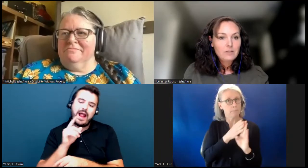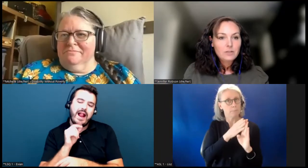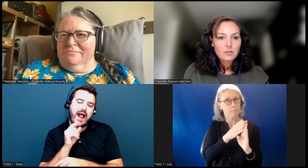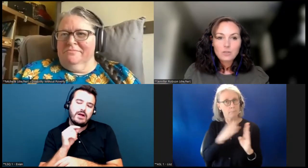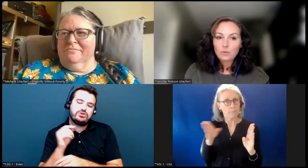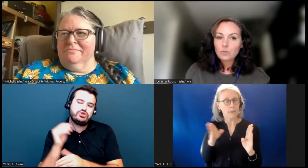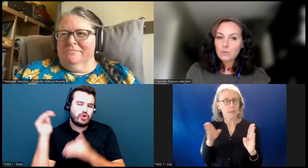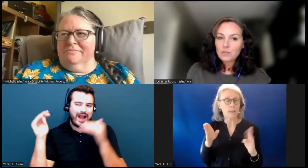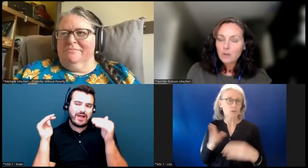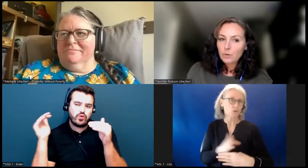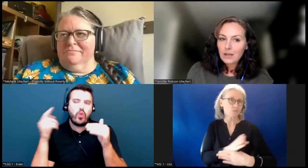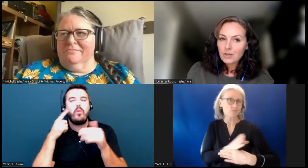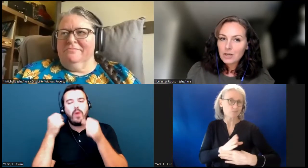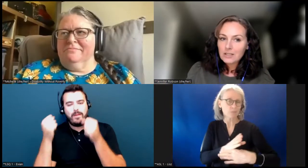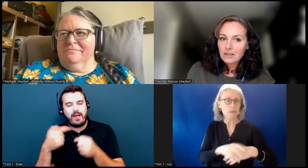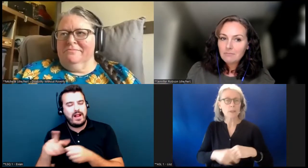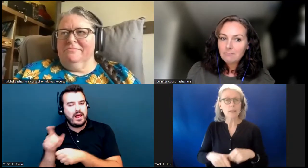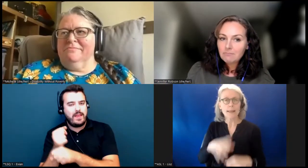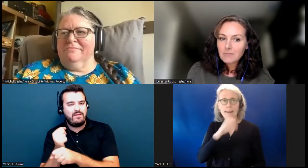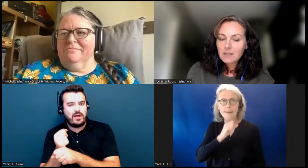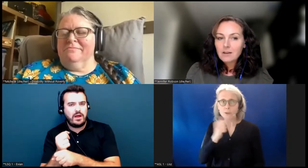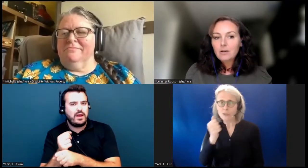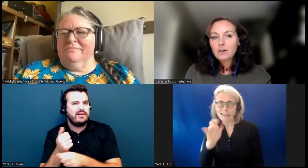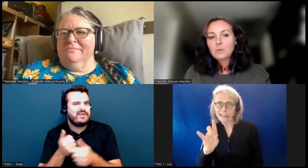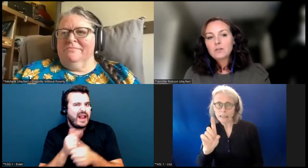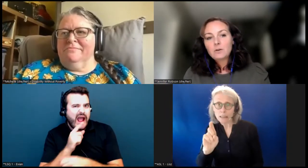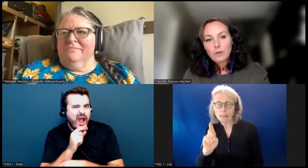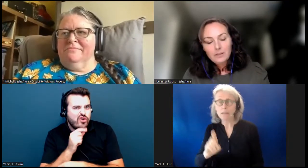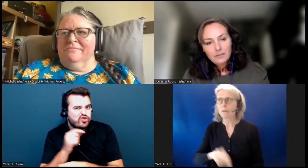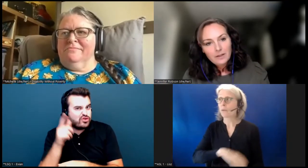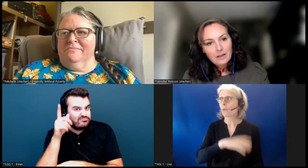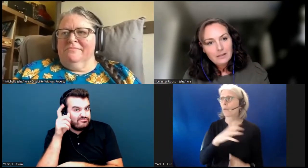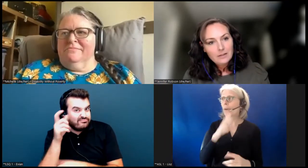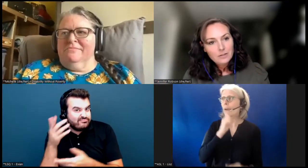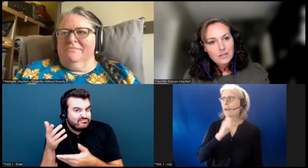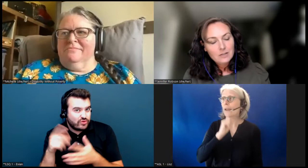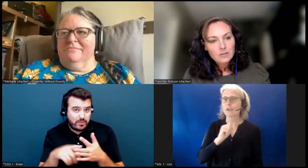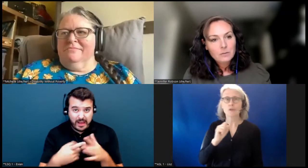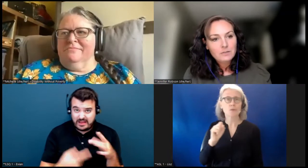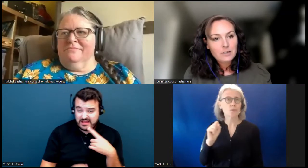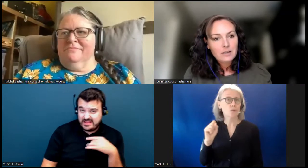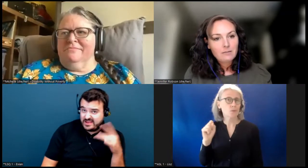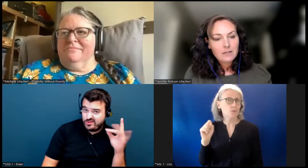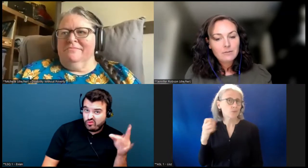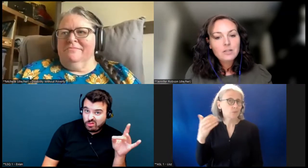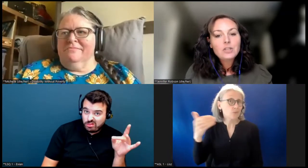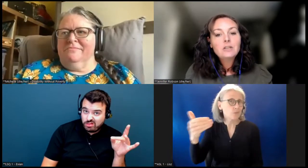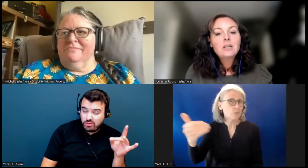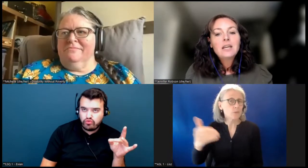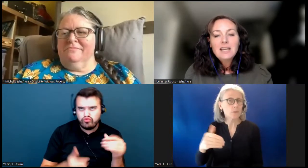RIGHT. WE START WITH AGE 18 OR DO WE START WITH A LATER DATE IN TERMS OF OUR DEFINITION?